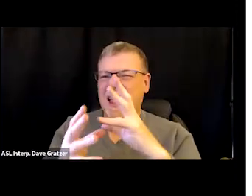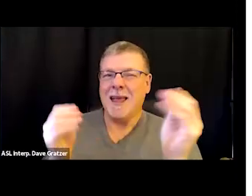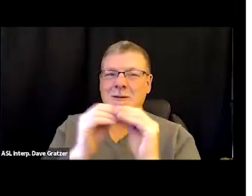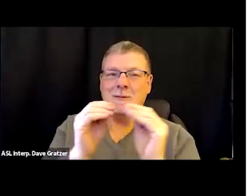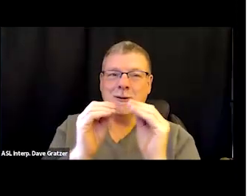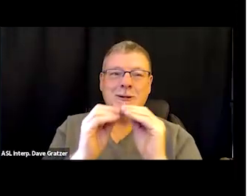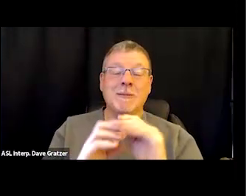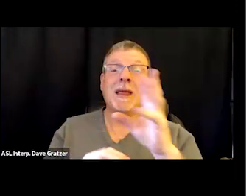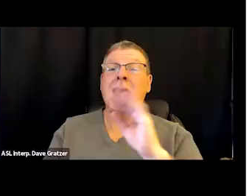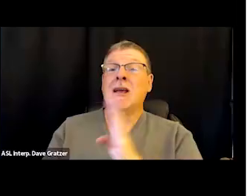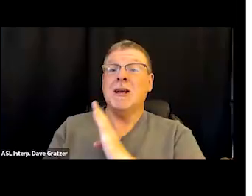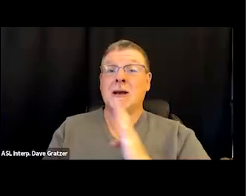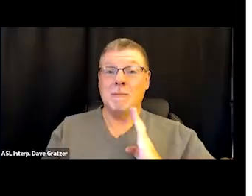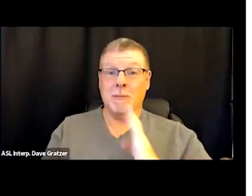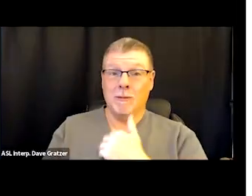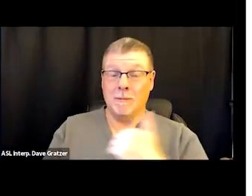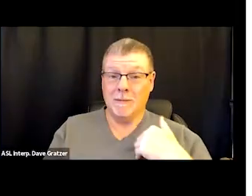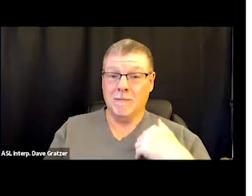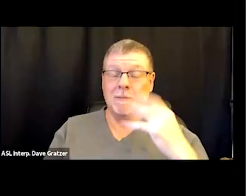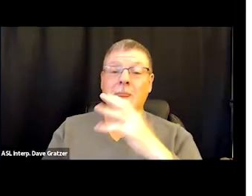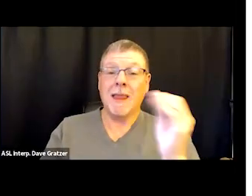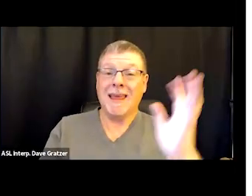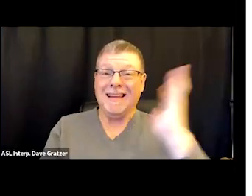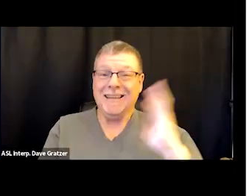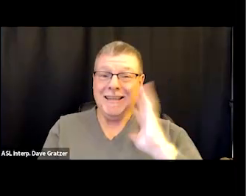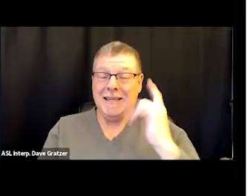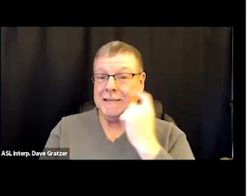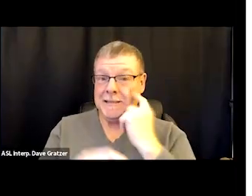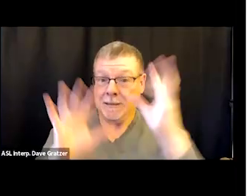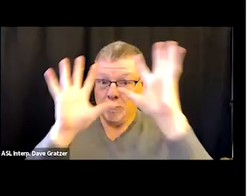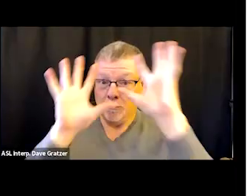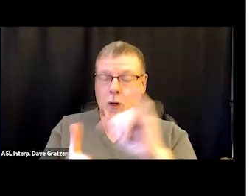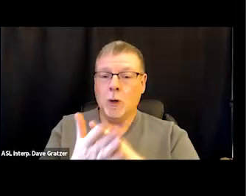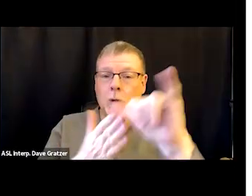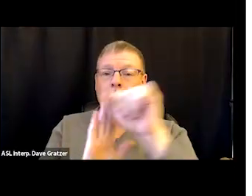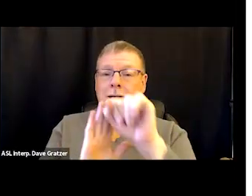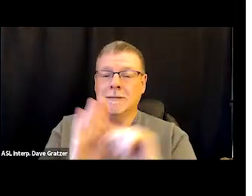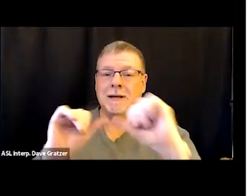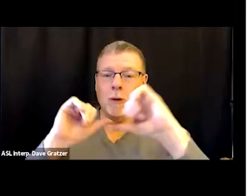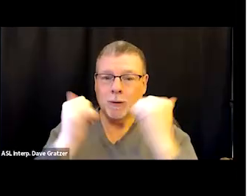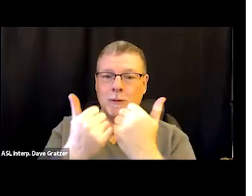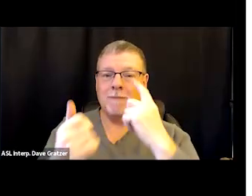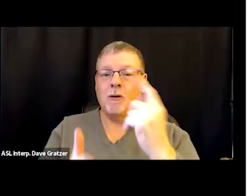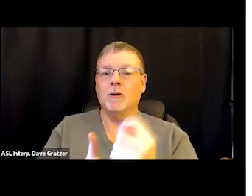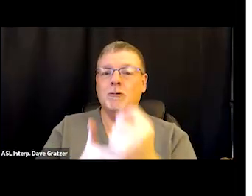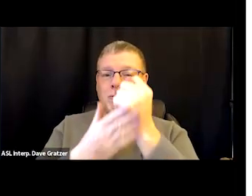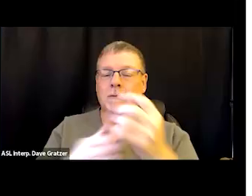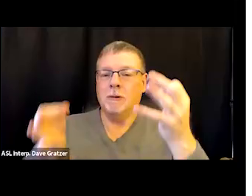And she is a board member and the immediate past president of the New York Association of Treatment Court Professionals.